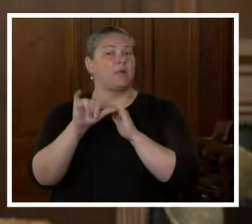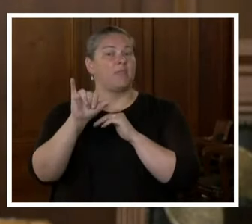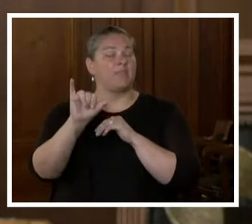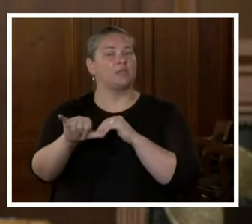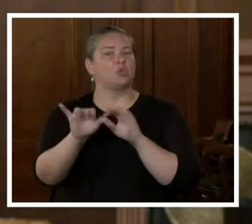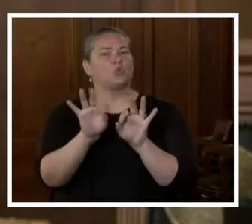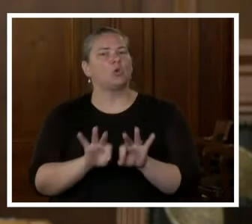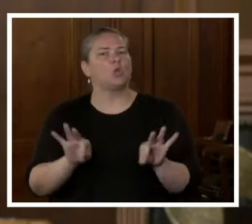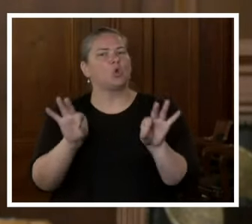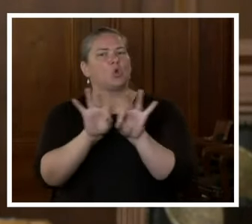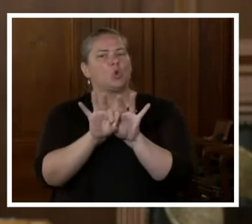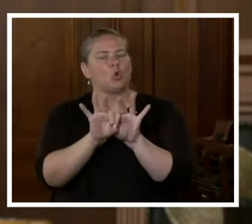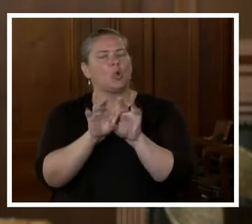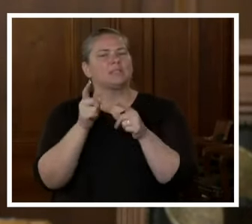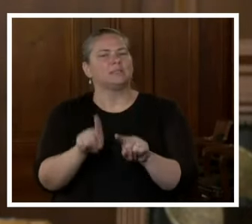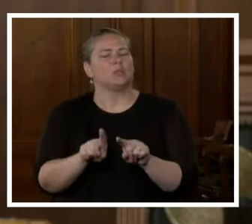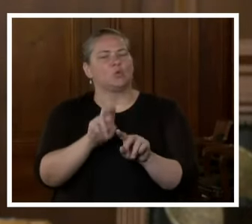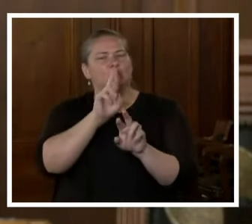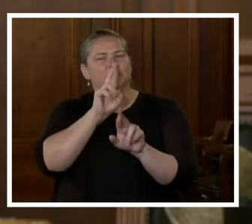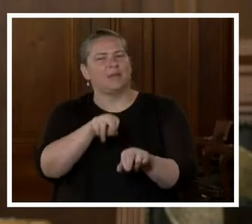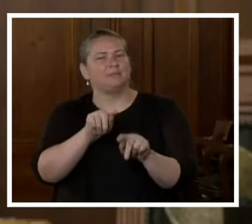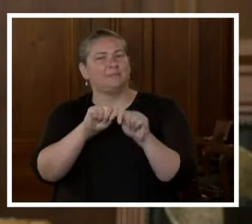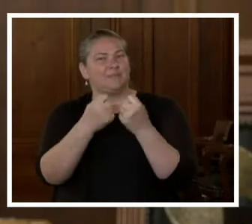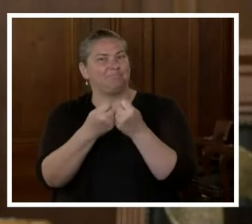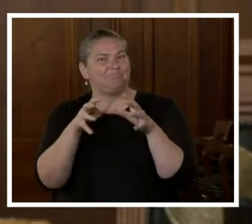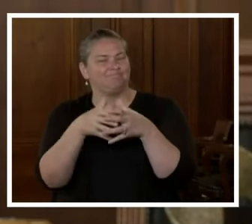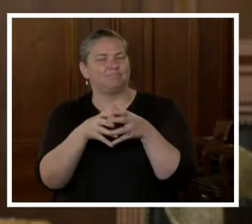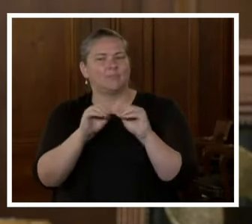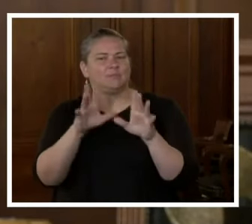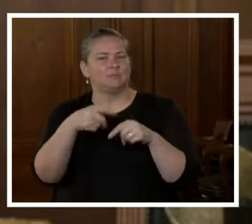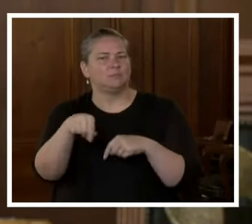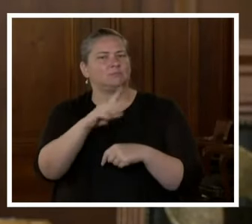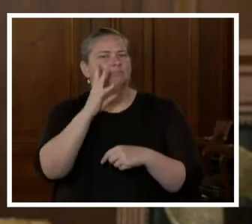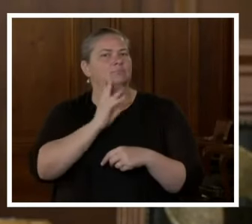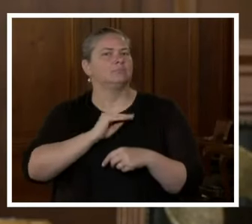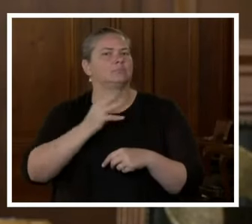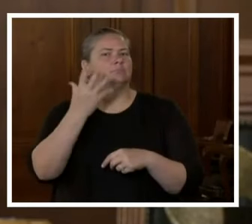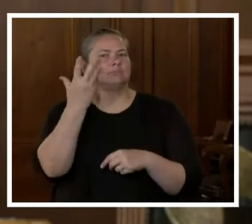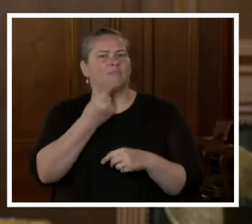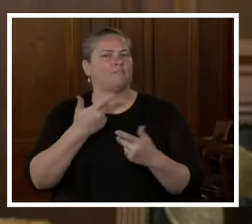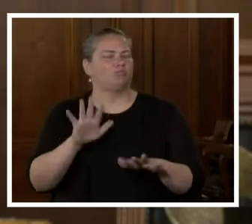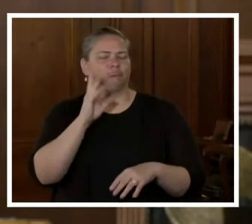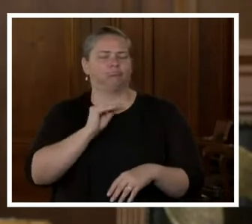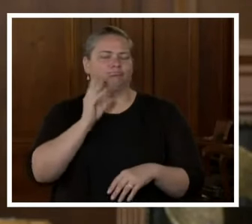BEEN -- ALL OF WHICH WERE